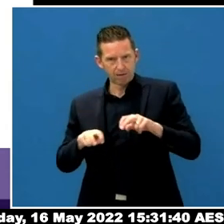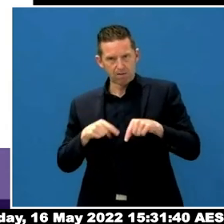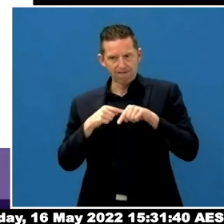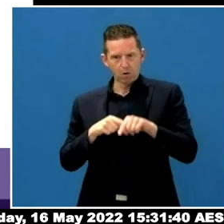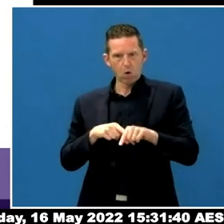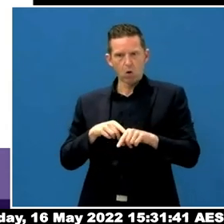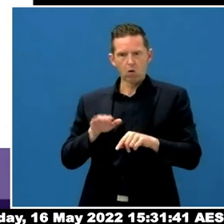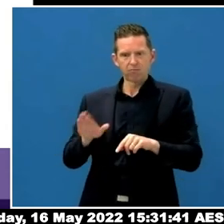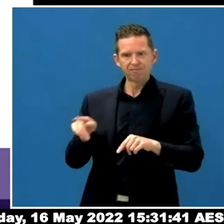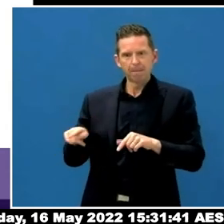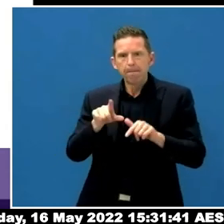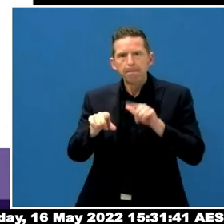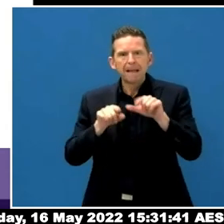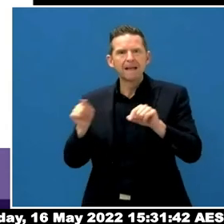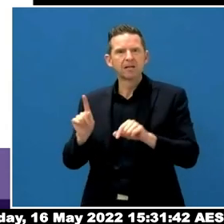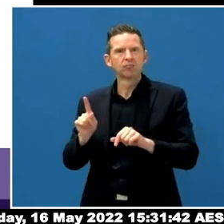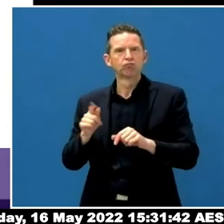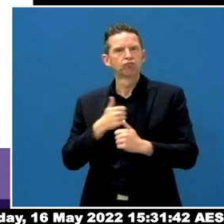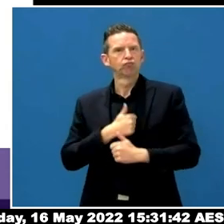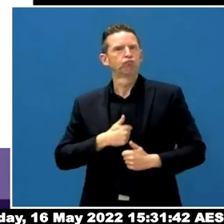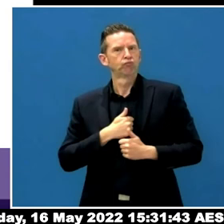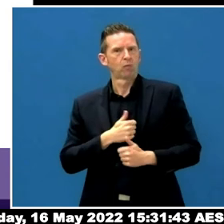But at this stage, no, that wasn't until way later.